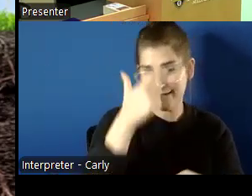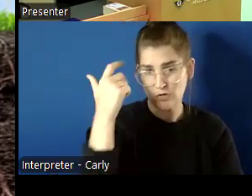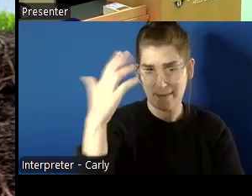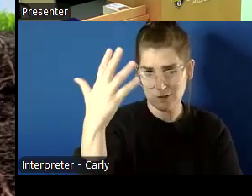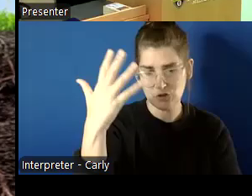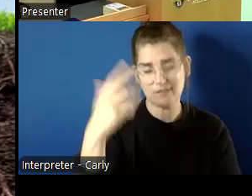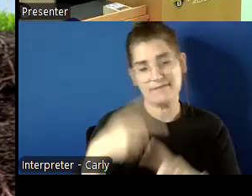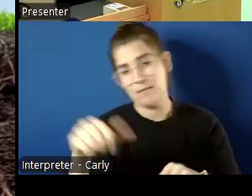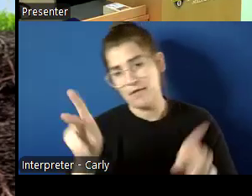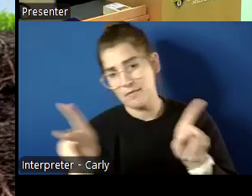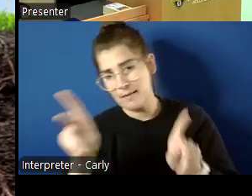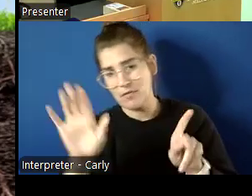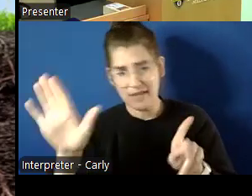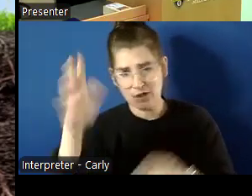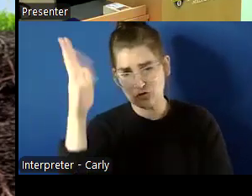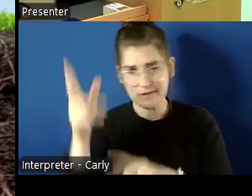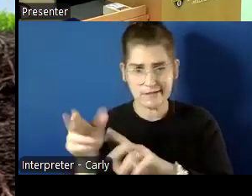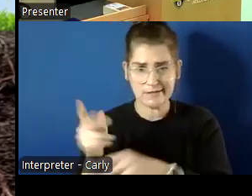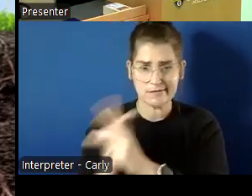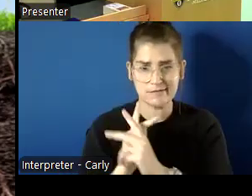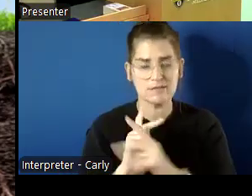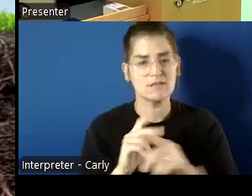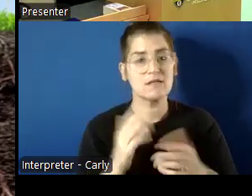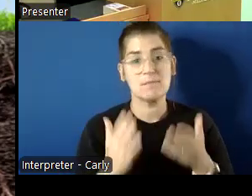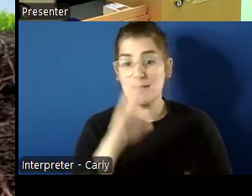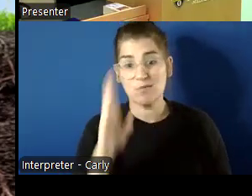others, but this one is different. I don't I don't I doubt that you've seen one quite like